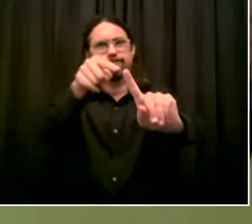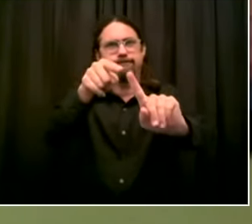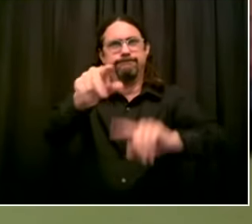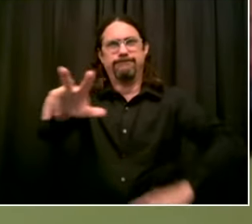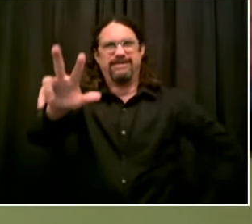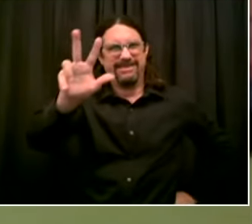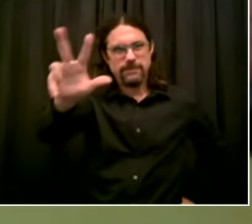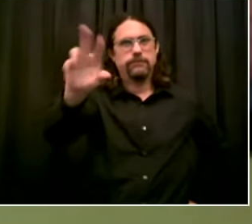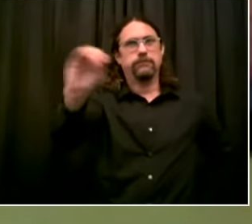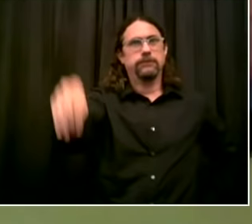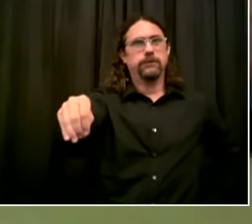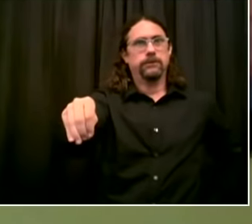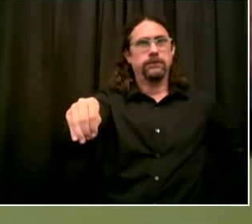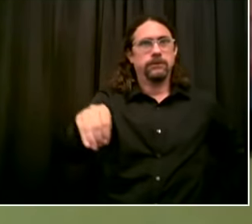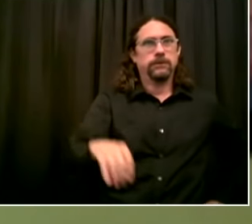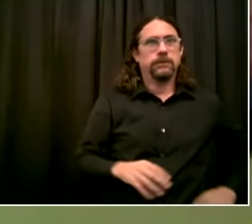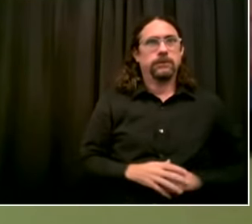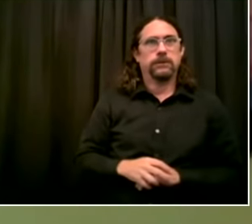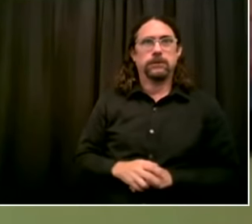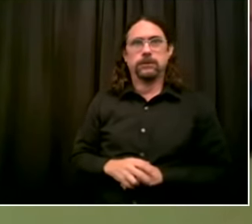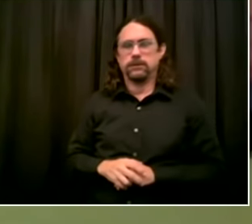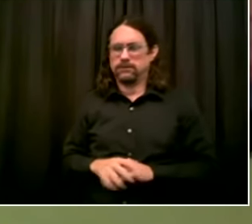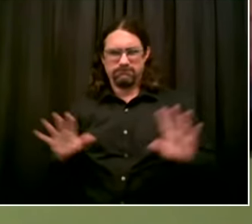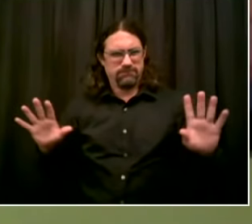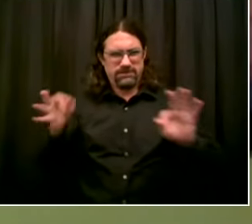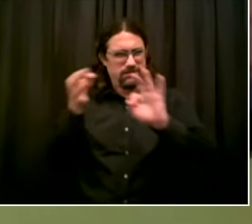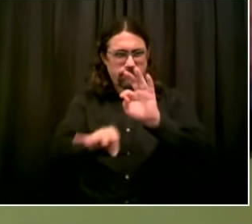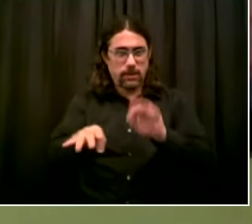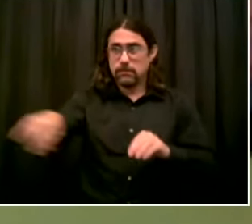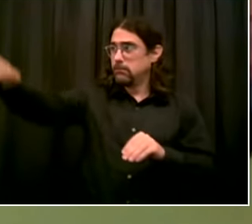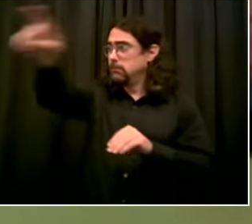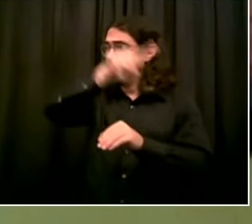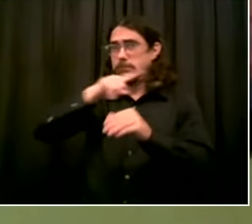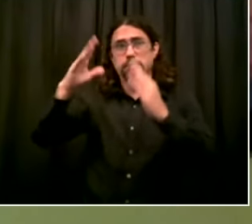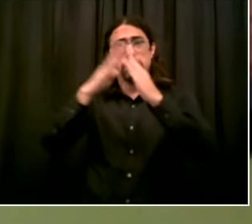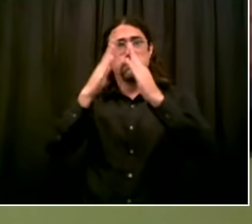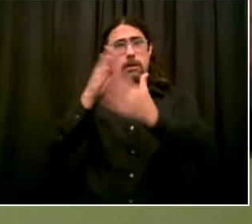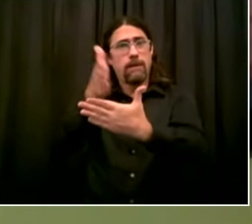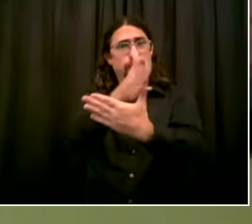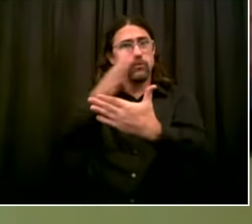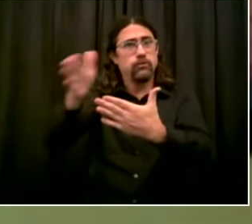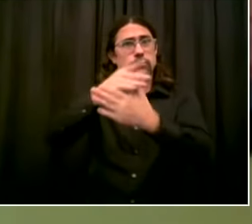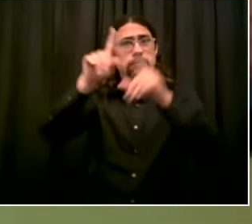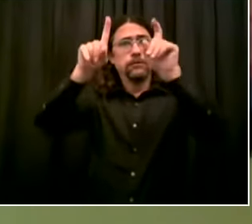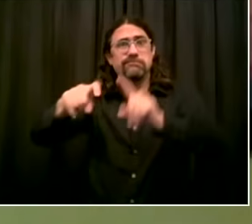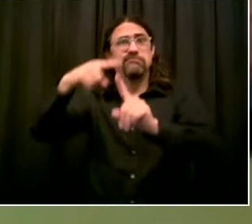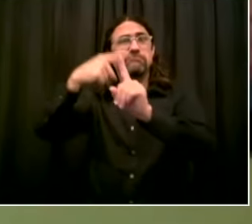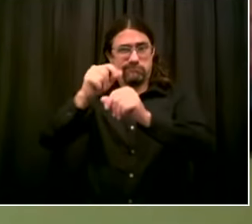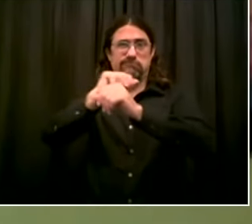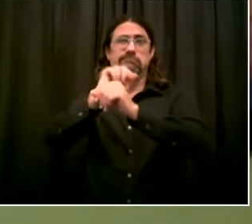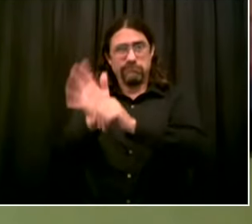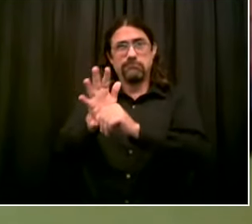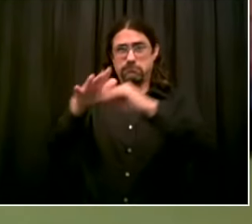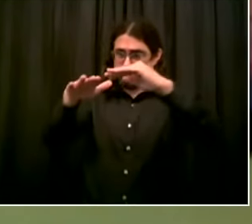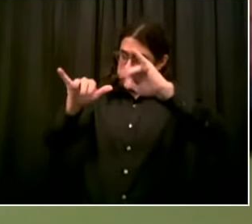IT, UNTIL WE SEE THE AVERAGE GOING DOWN BELOW 3% AND WE BELIEVE IT IS